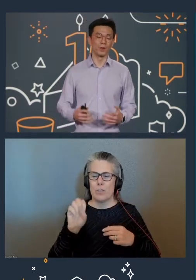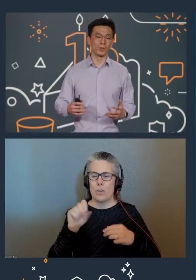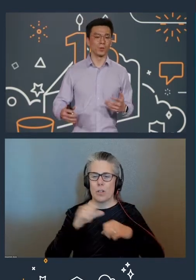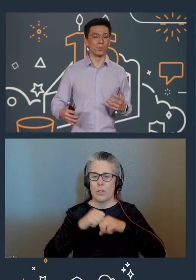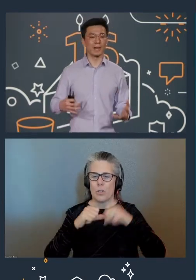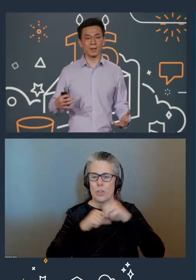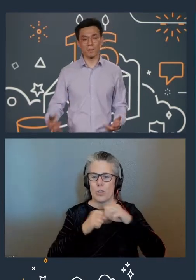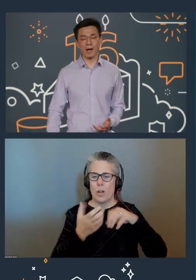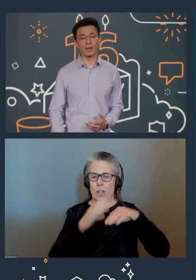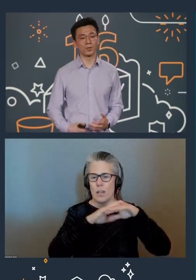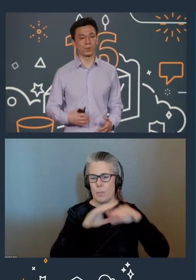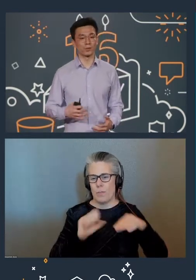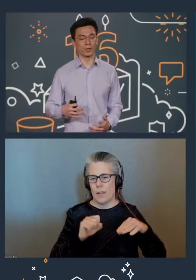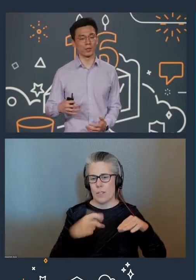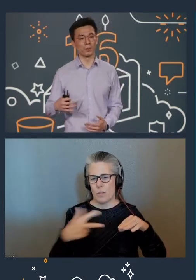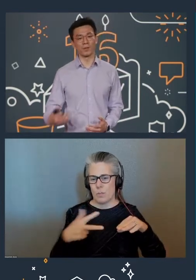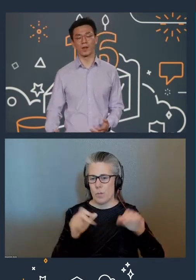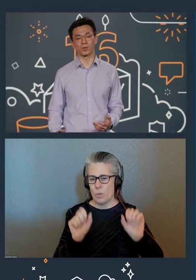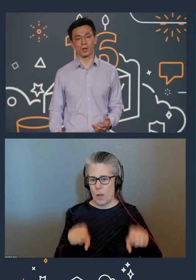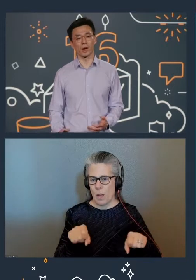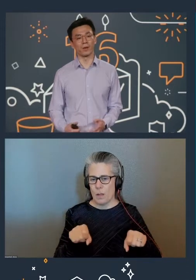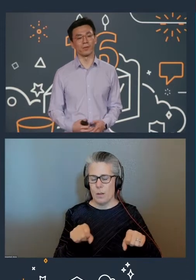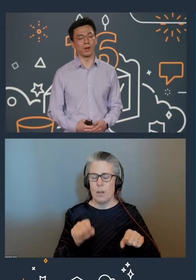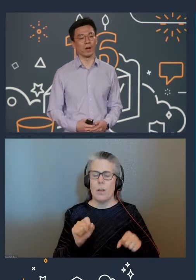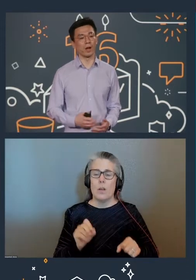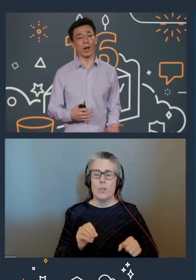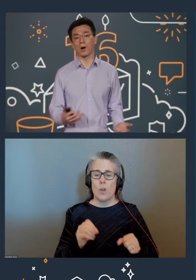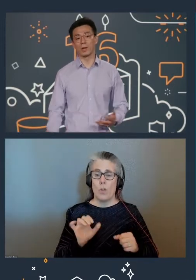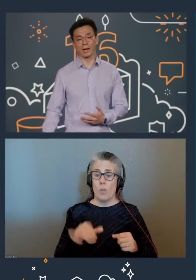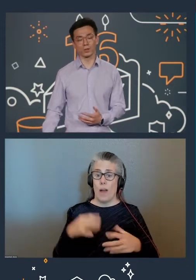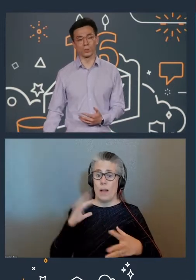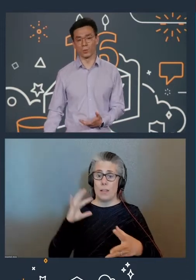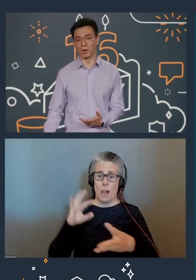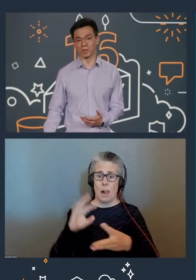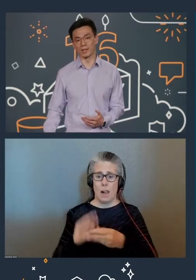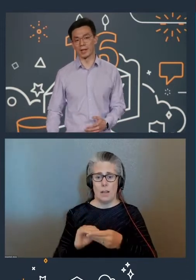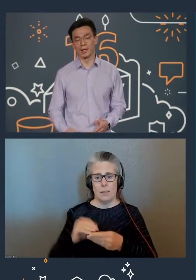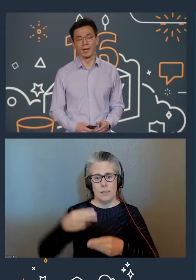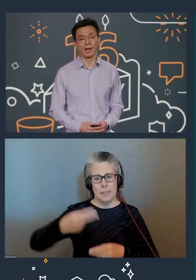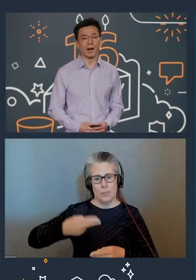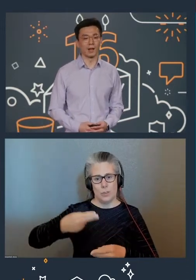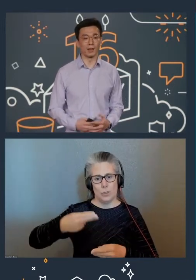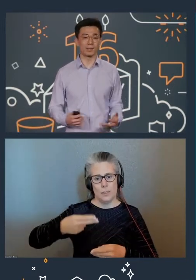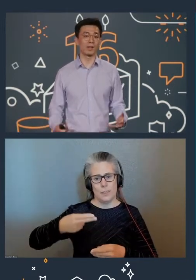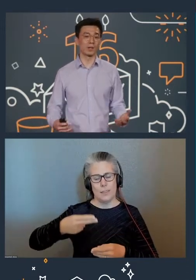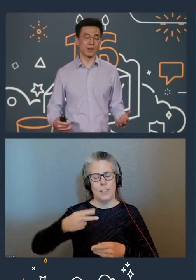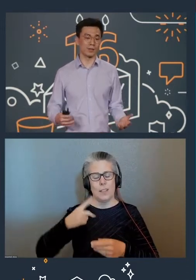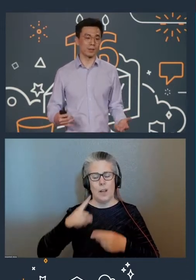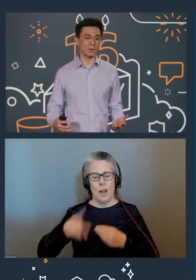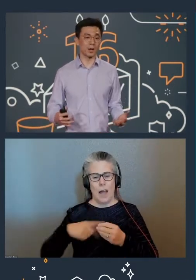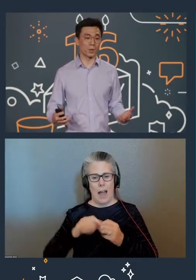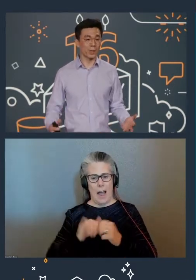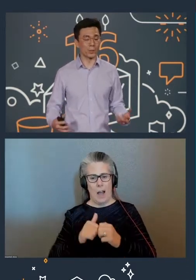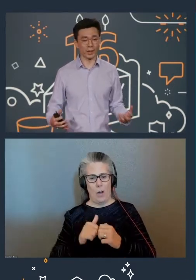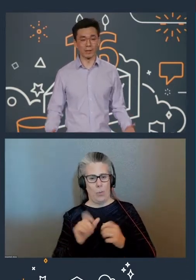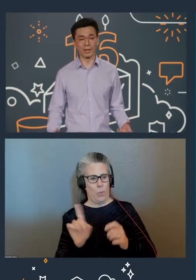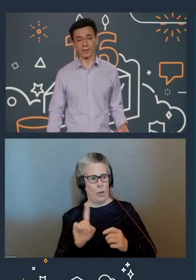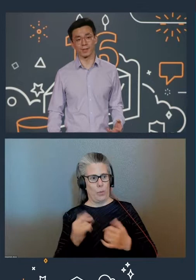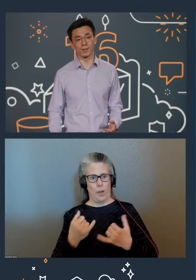So with that in mind, a sort of a brief history of how we got to where we are today. Let's take a look at some concrete recommendations